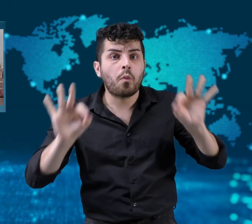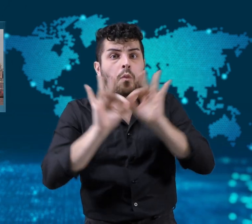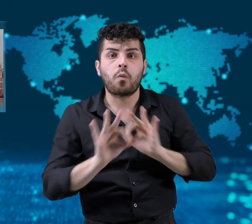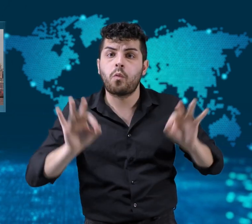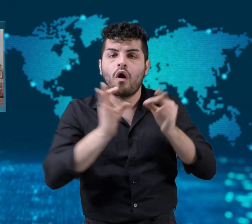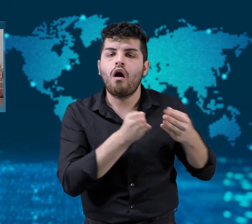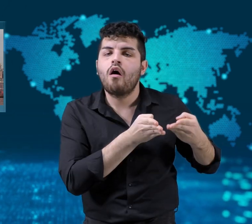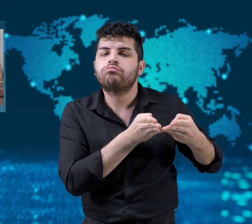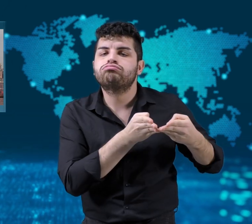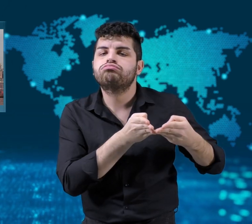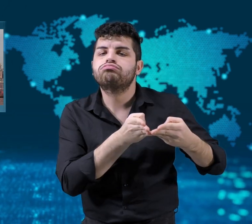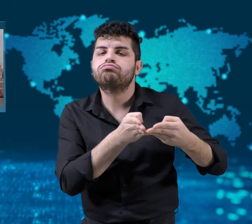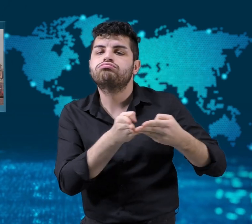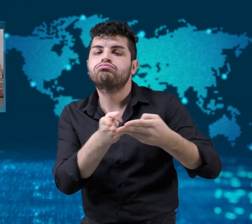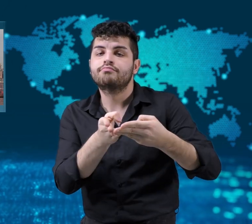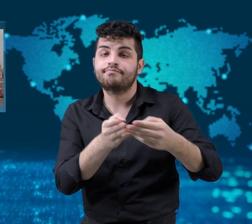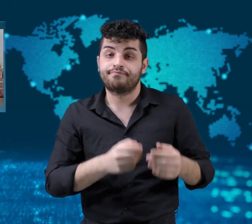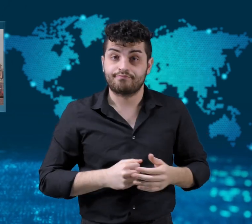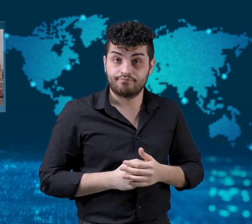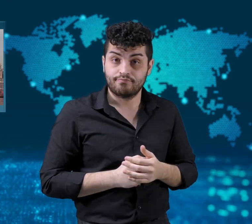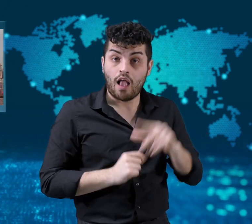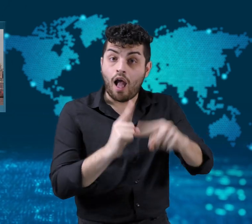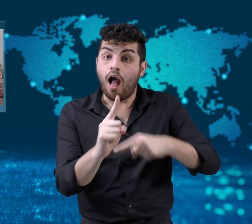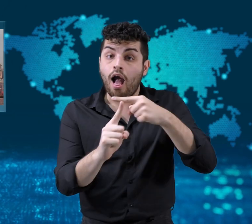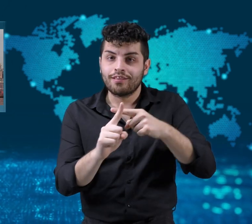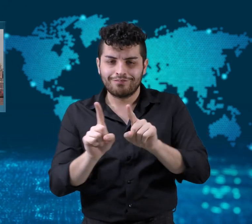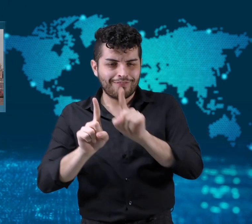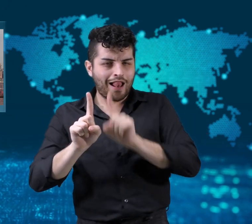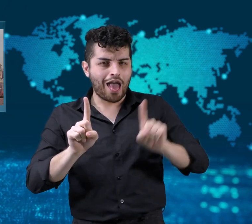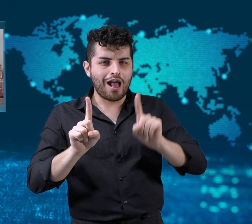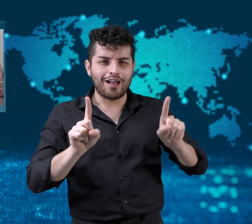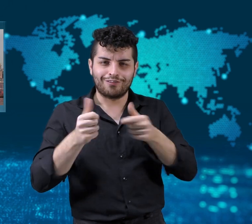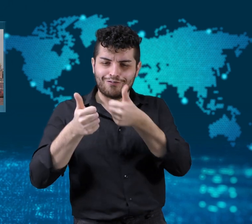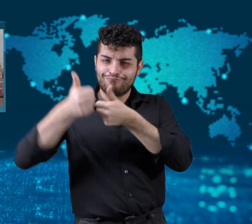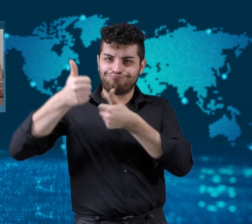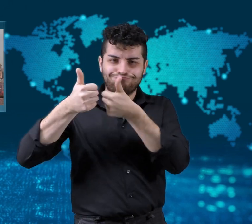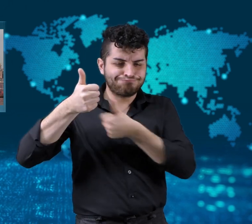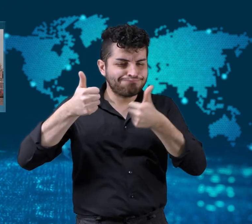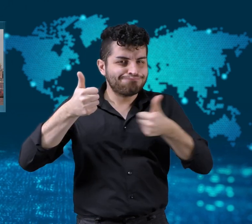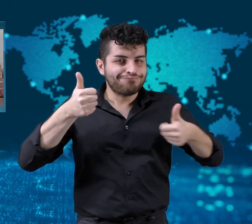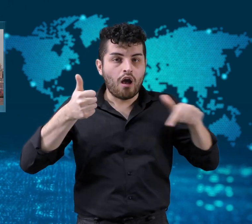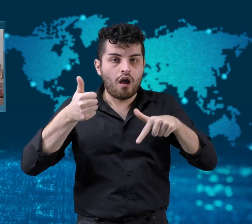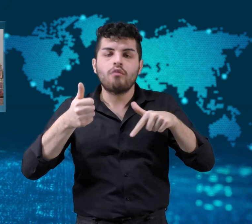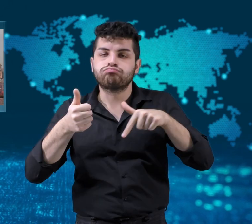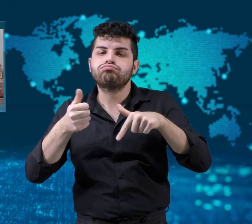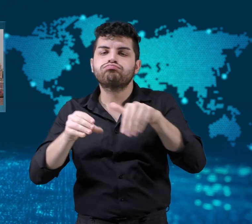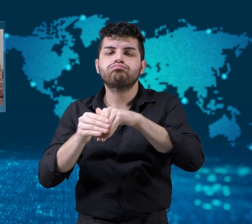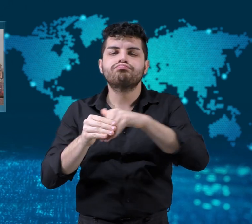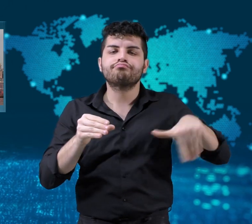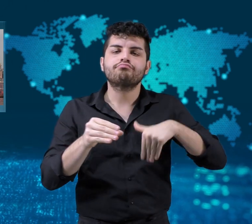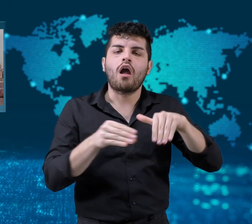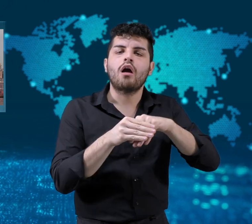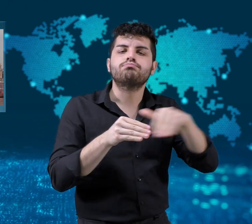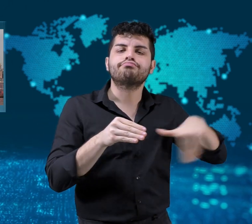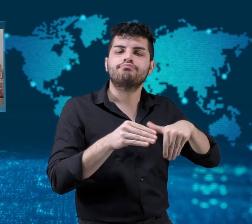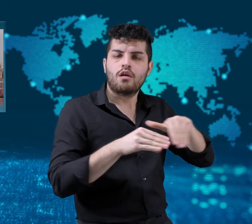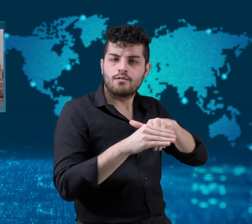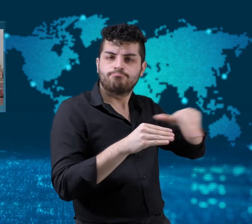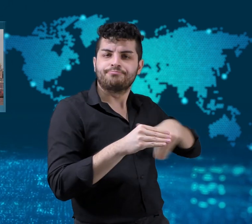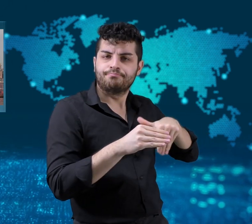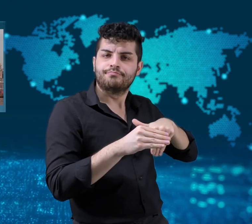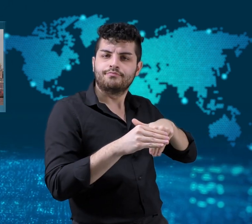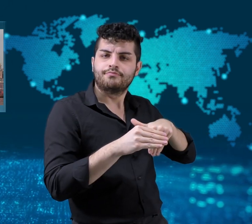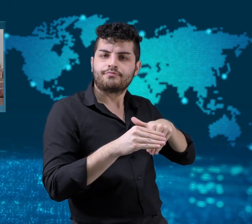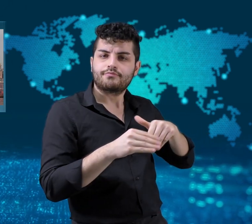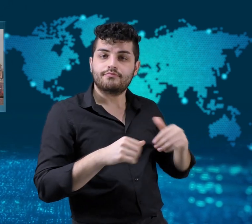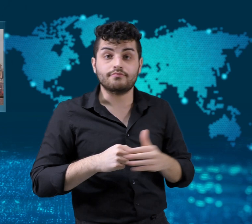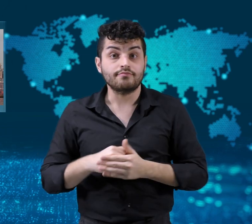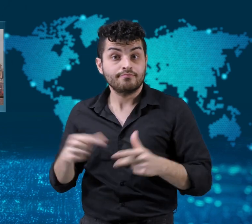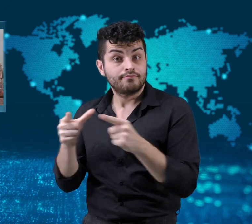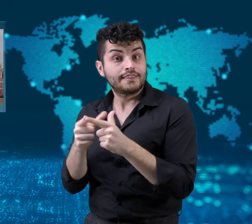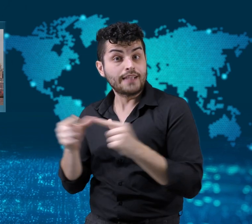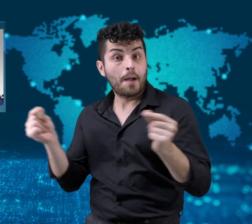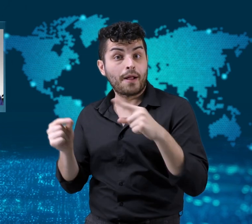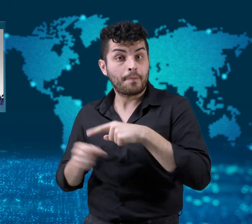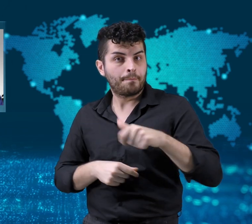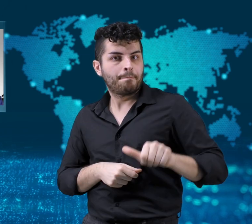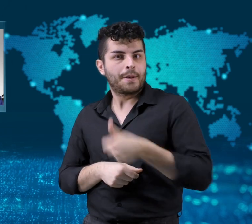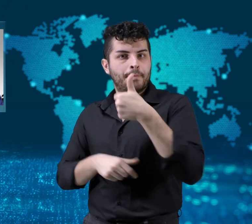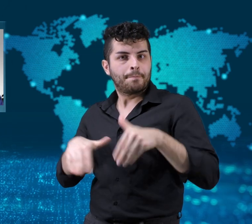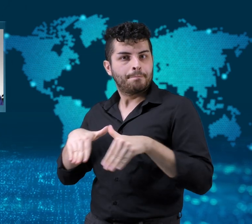inappropriately stored at the port and he and several cabinet members resigned.